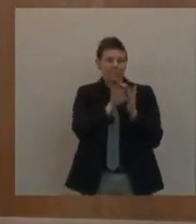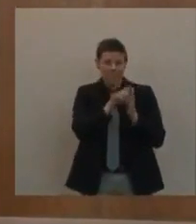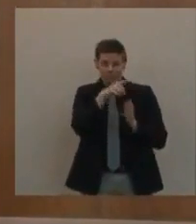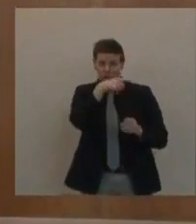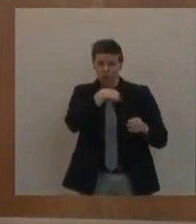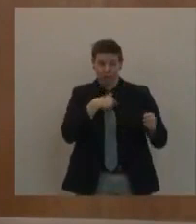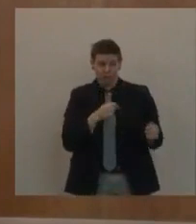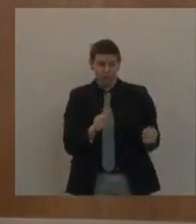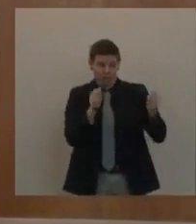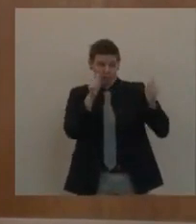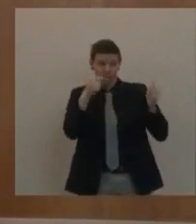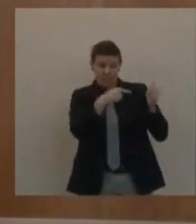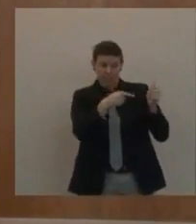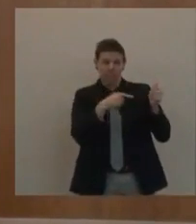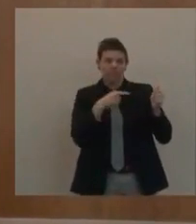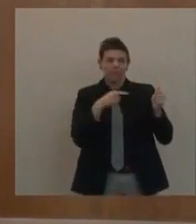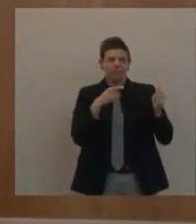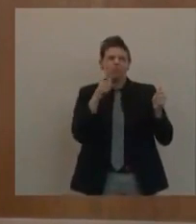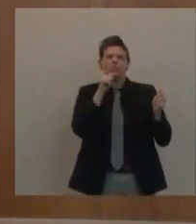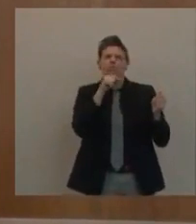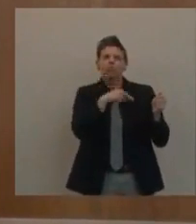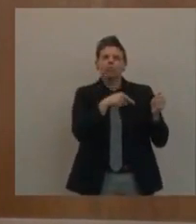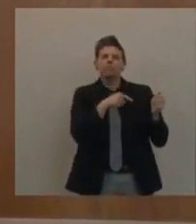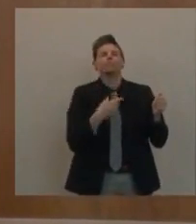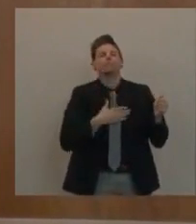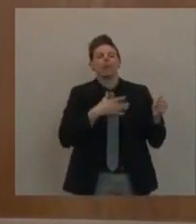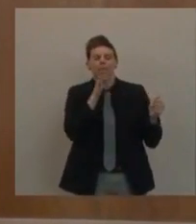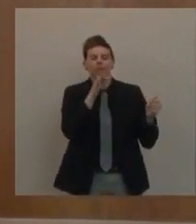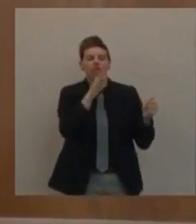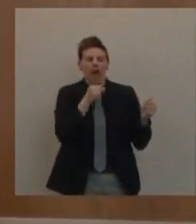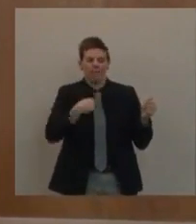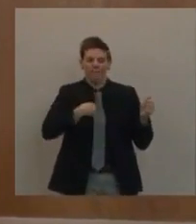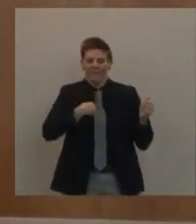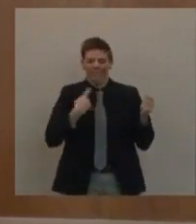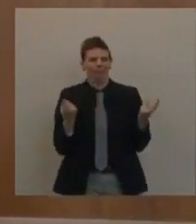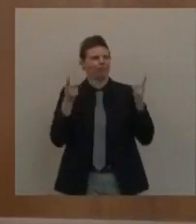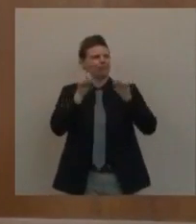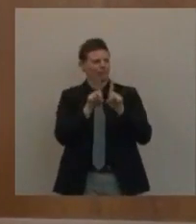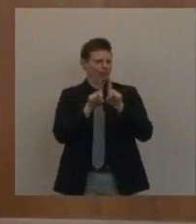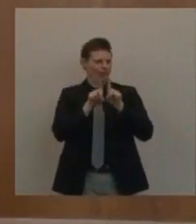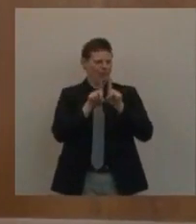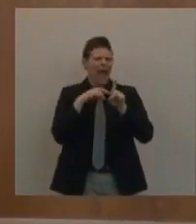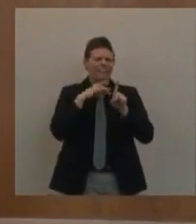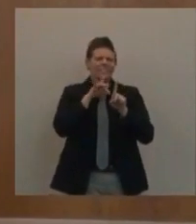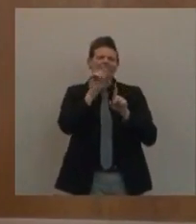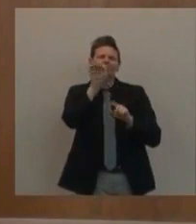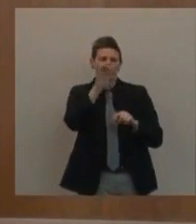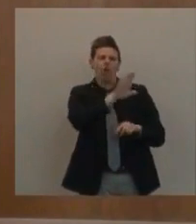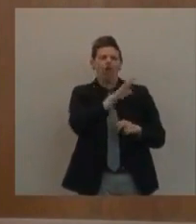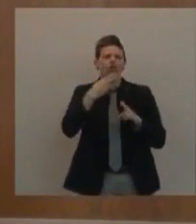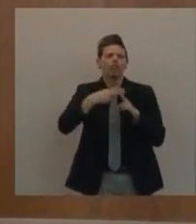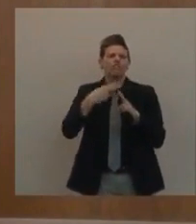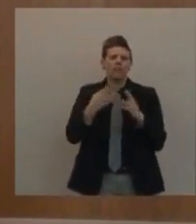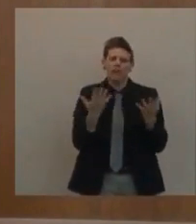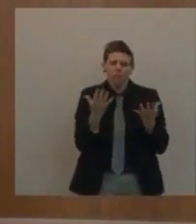THOSE LIVES THEY PUT AT RISK IS THIS LIFE. THIS IS A PICTURE OF MYTINUE AND I.